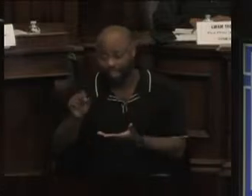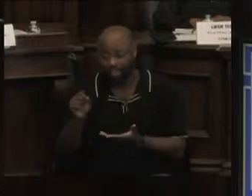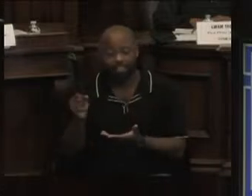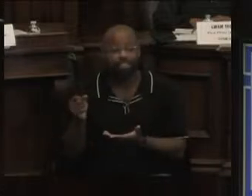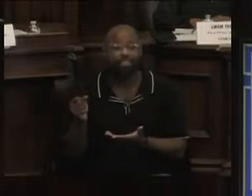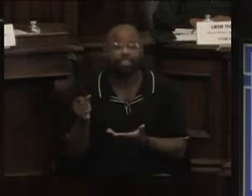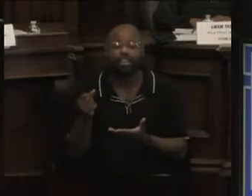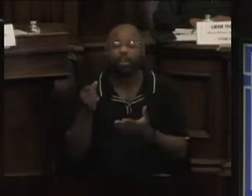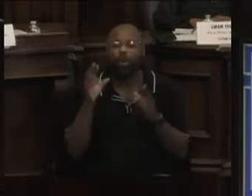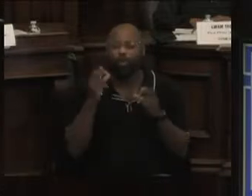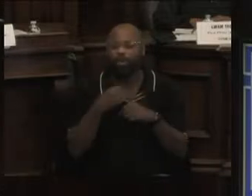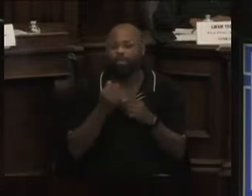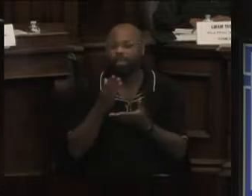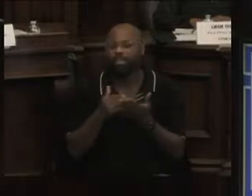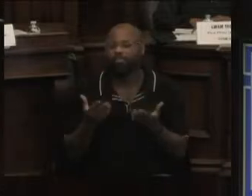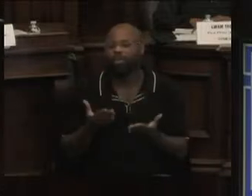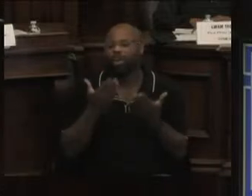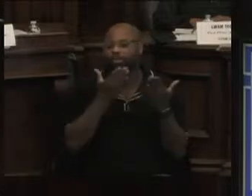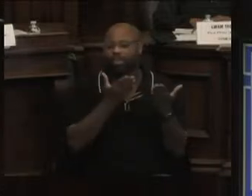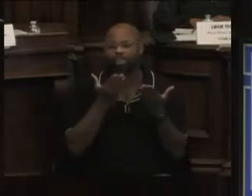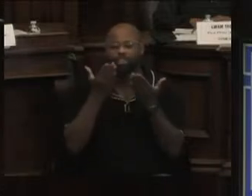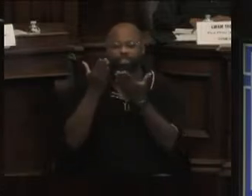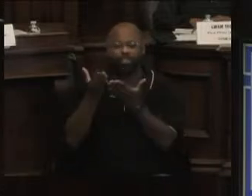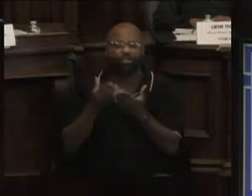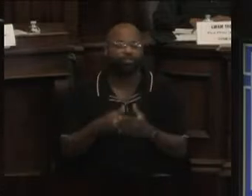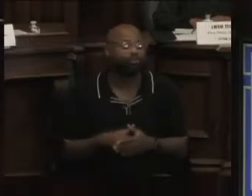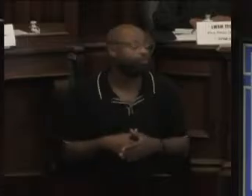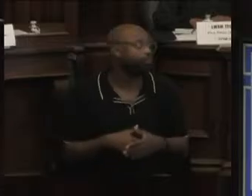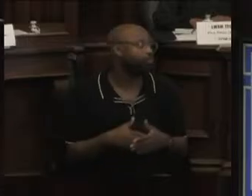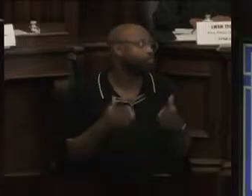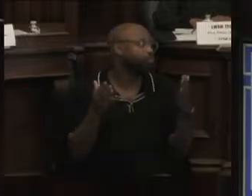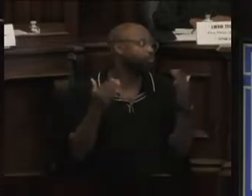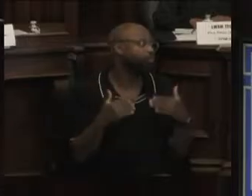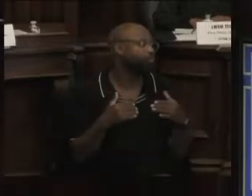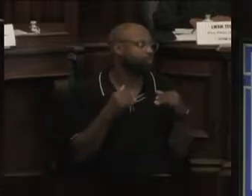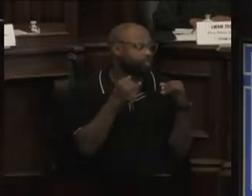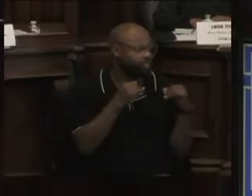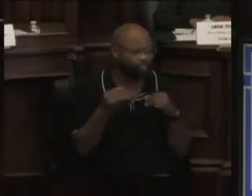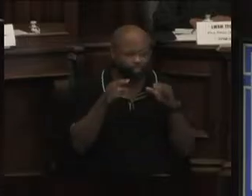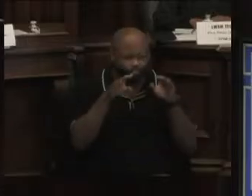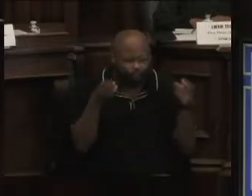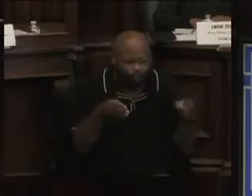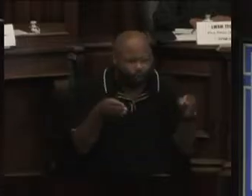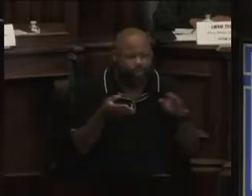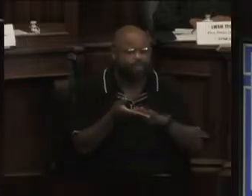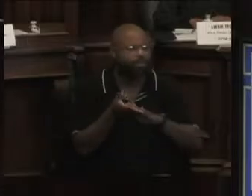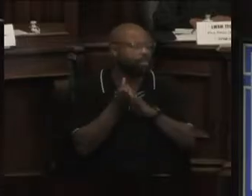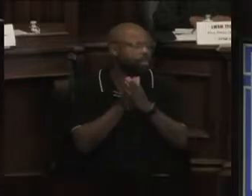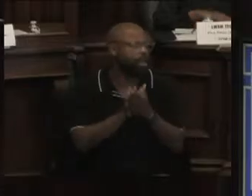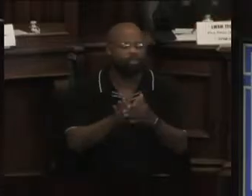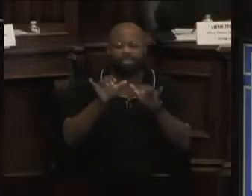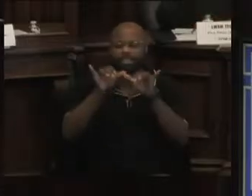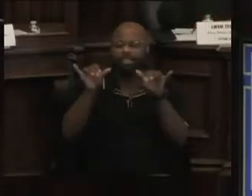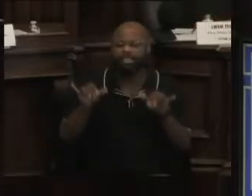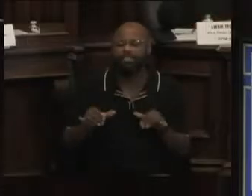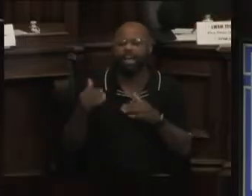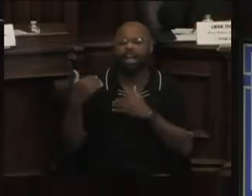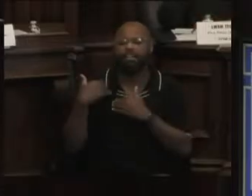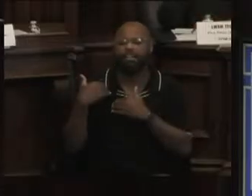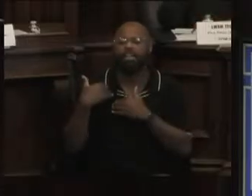the community. We can report back to our PTS and even hopefully make some